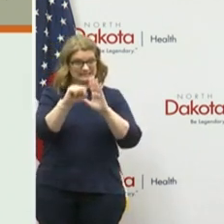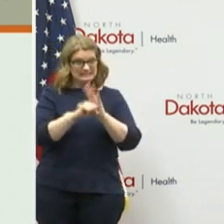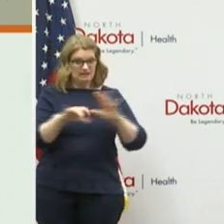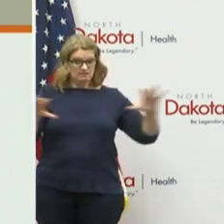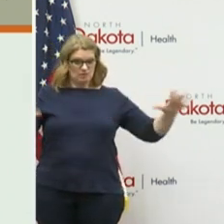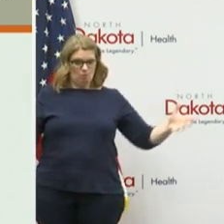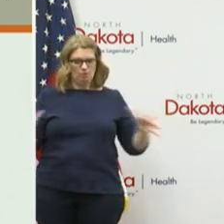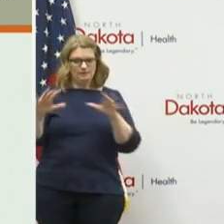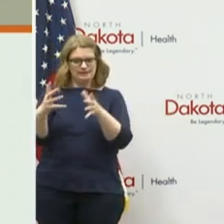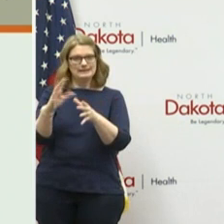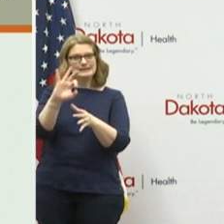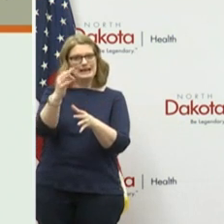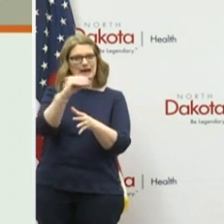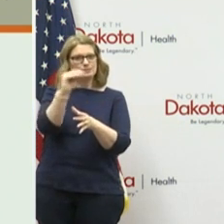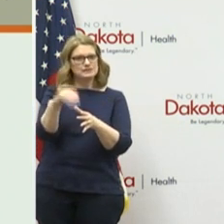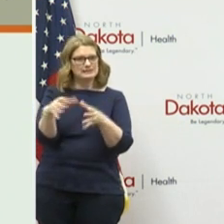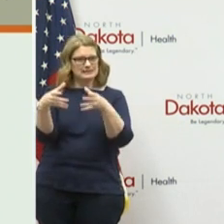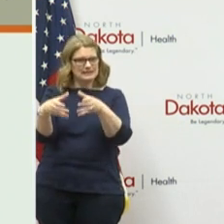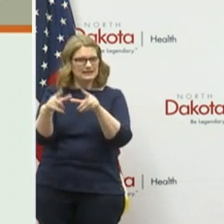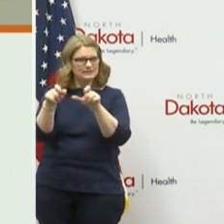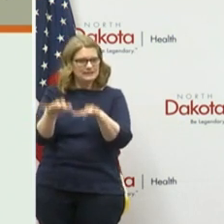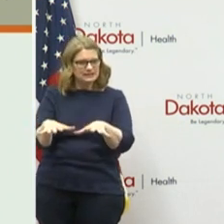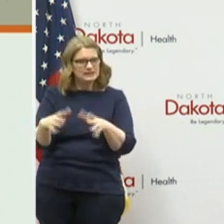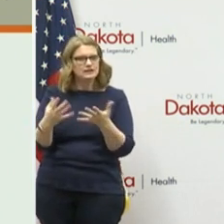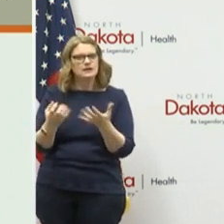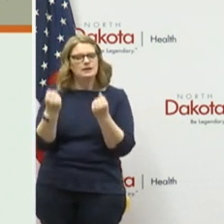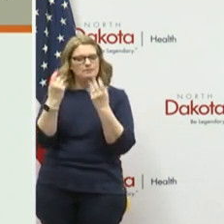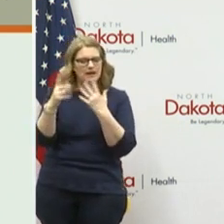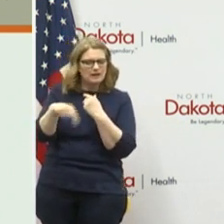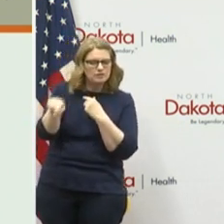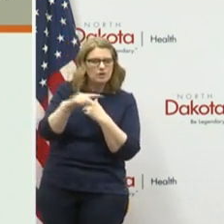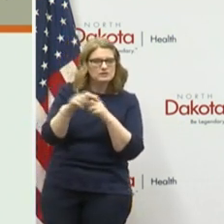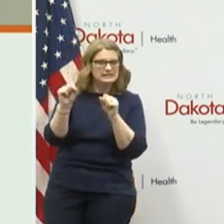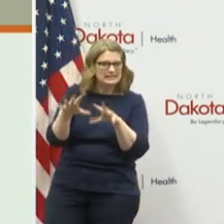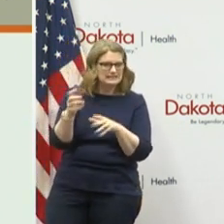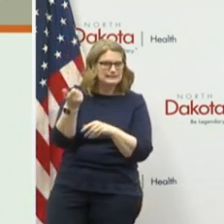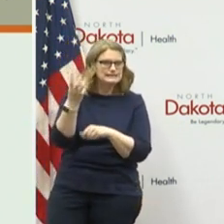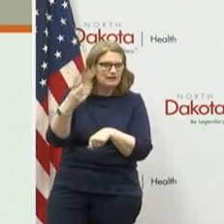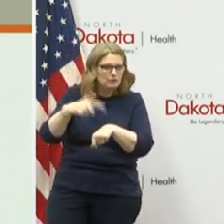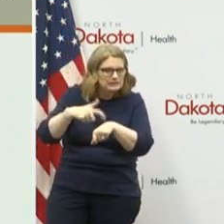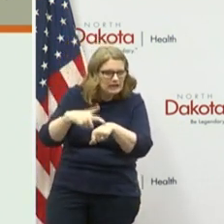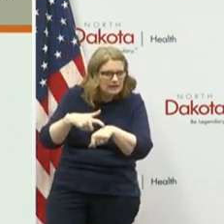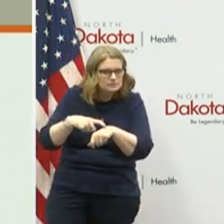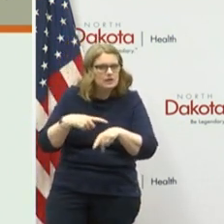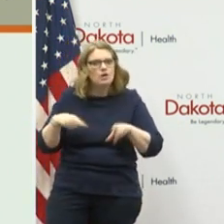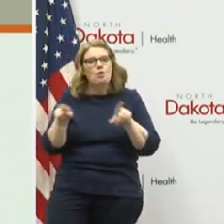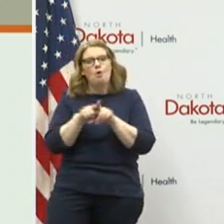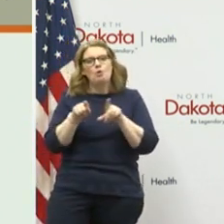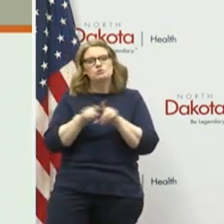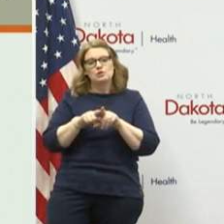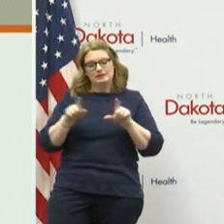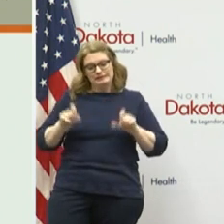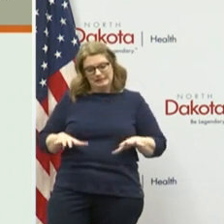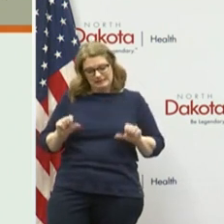YOU CAN BE MORE CONFIDENT. THIS 9% OF THE ENTIRE STATE THAT'S BEEN TESTED AND A BIG